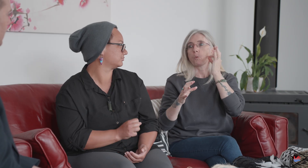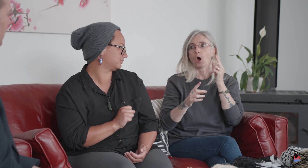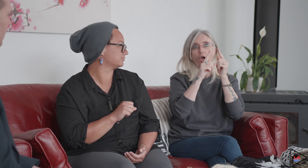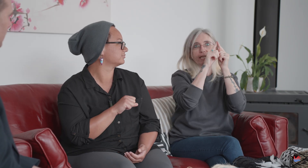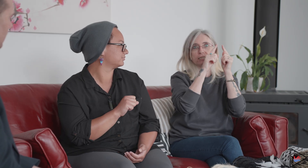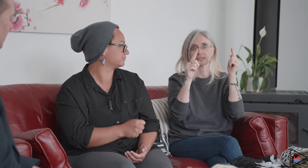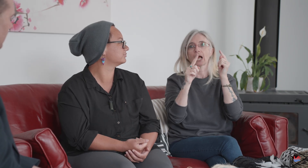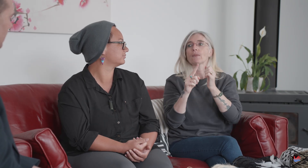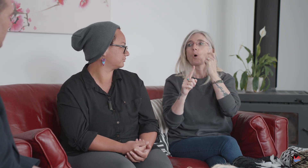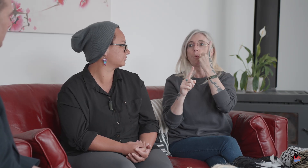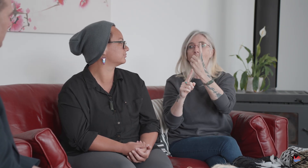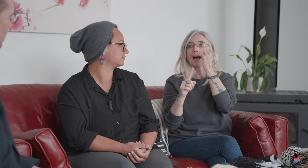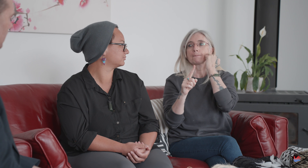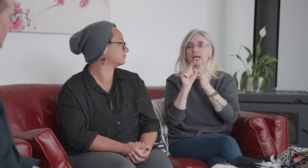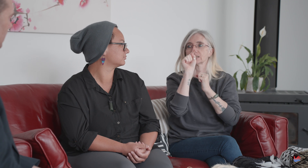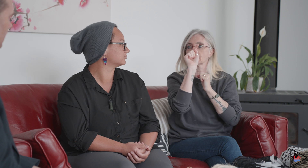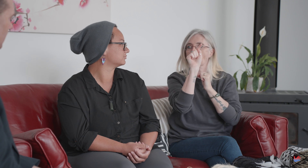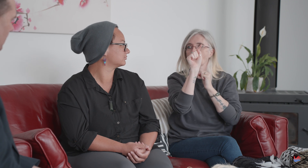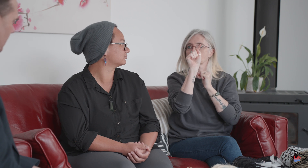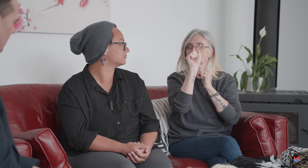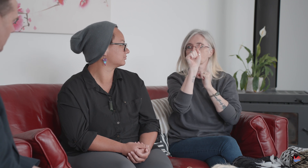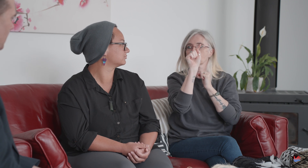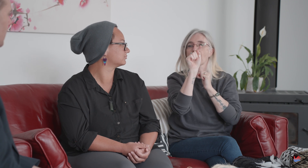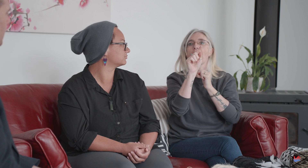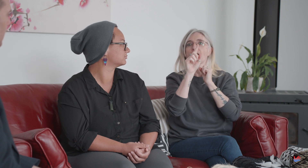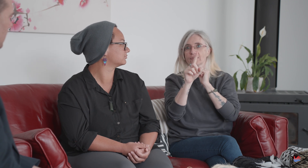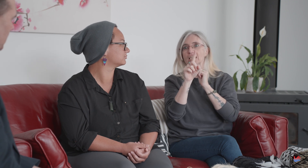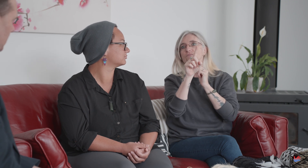stitches you need. So you might have a number of white stitches, say four white stitches,